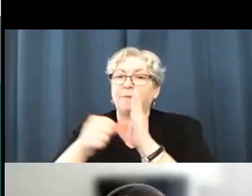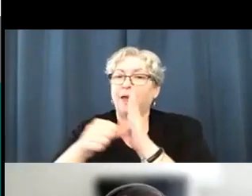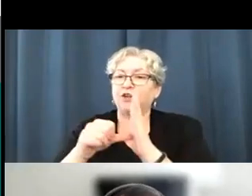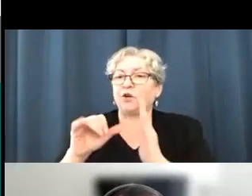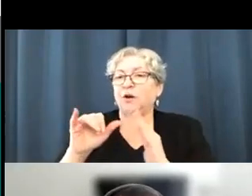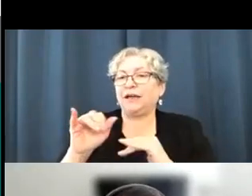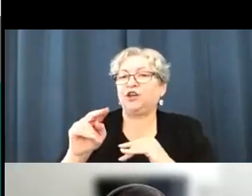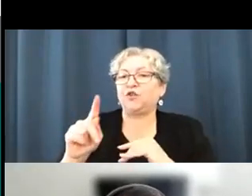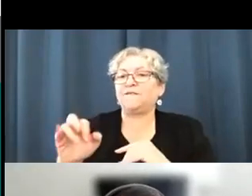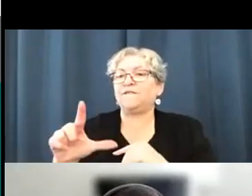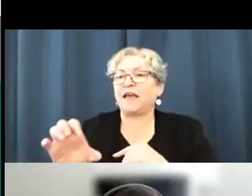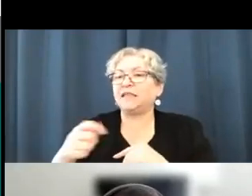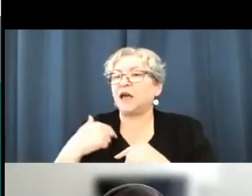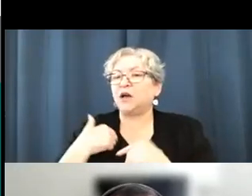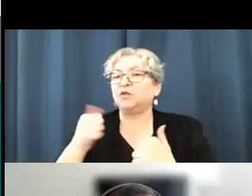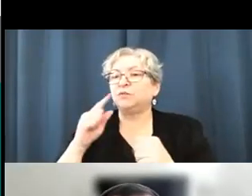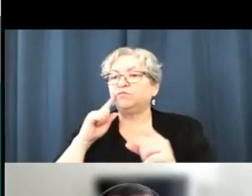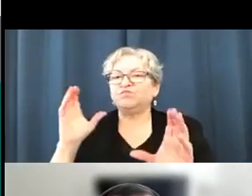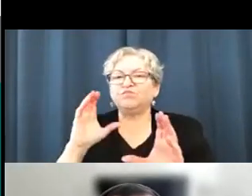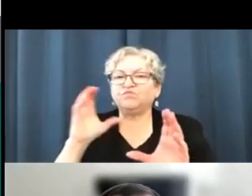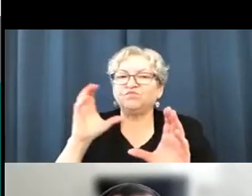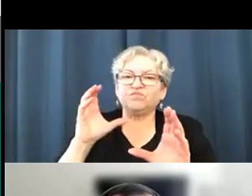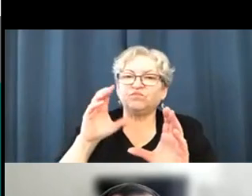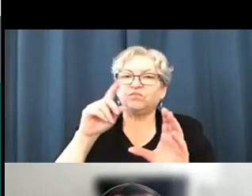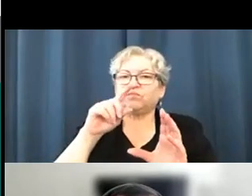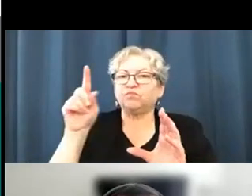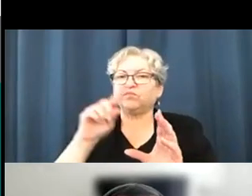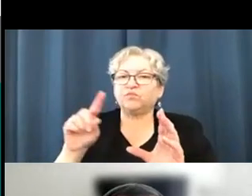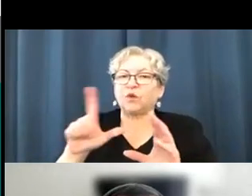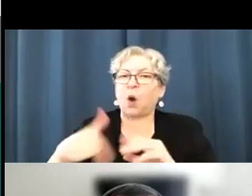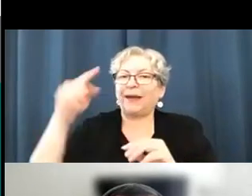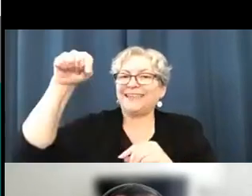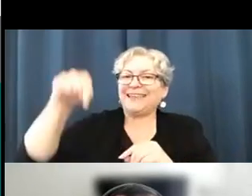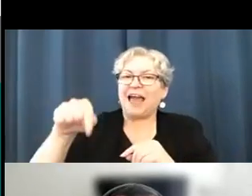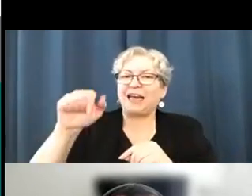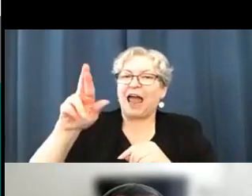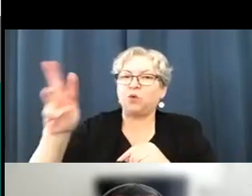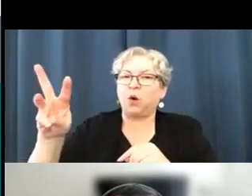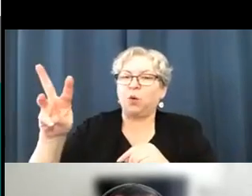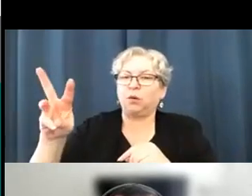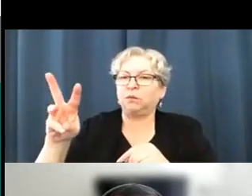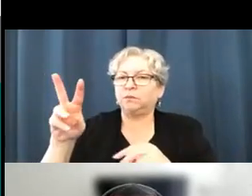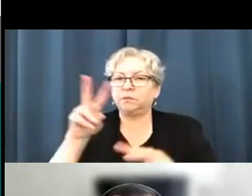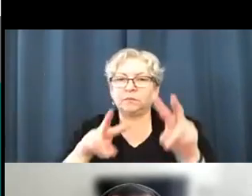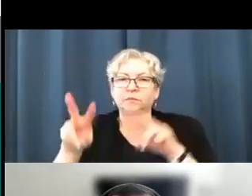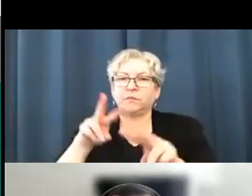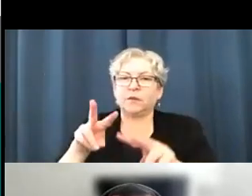and I will just navigate through with the down keys just to understand the interface and to see what's there.